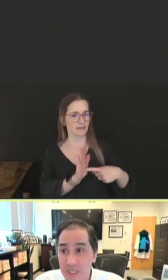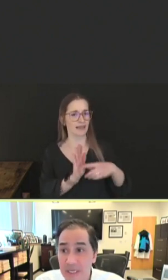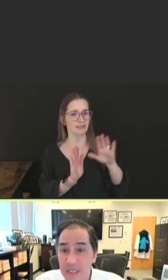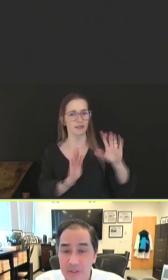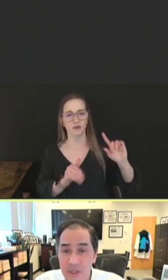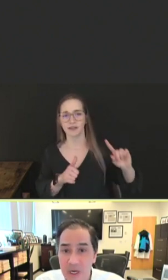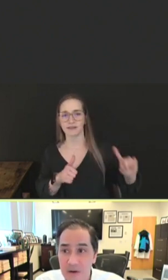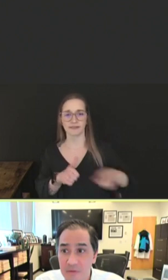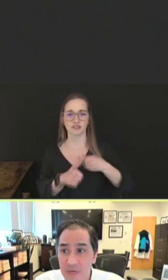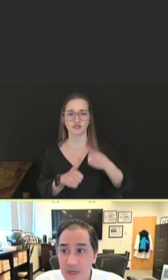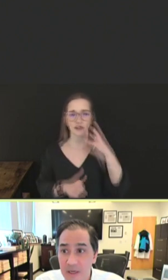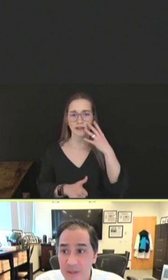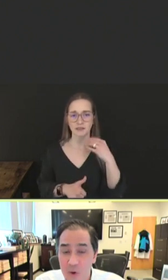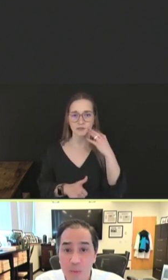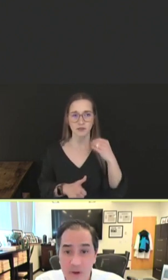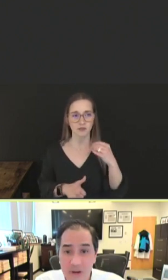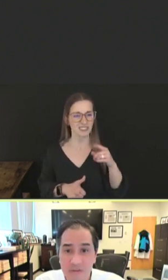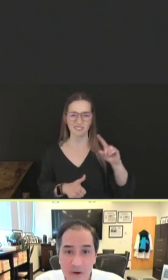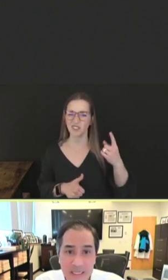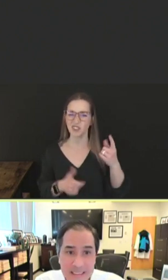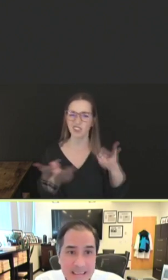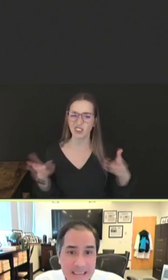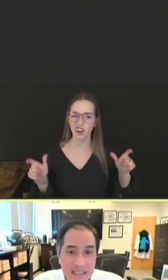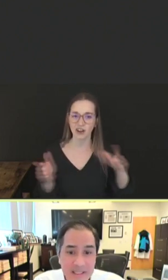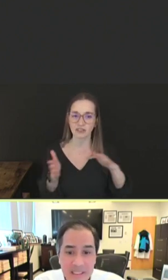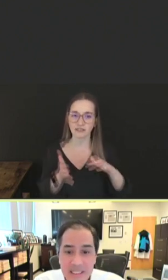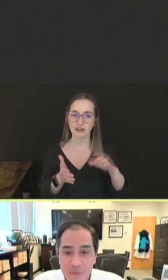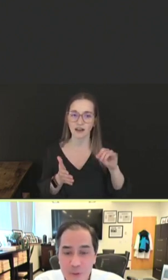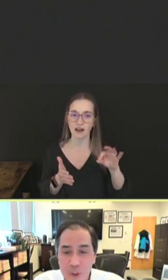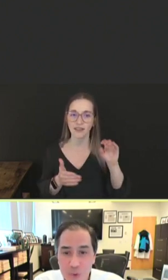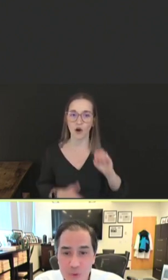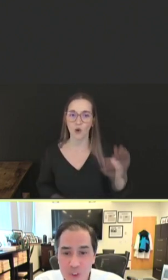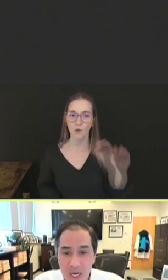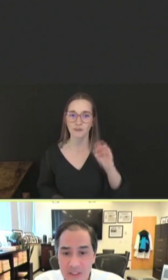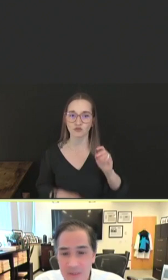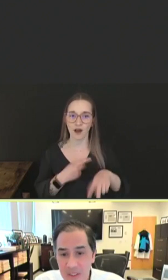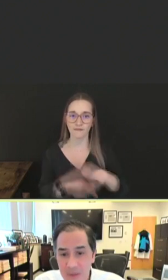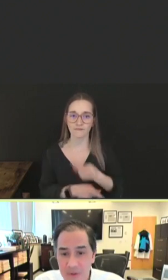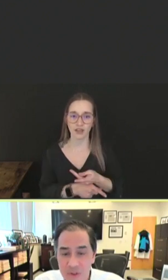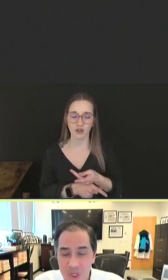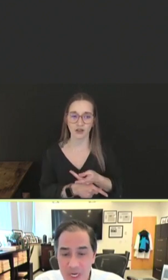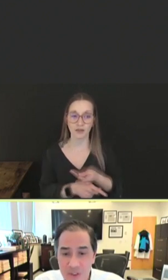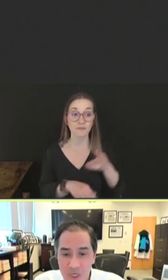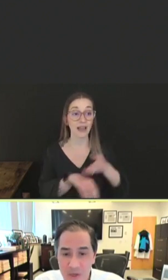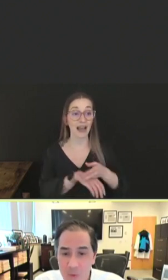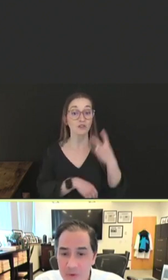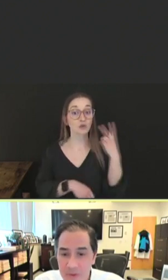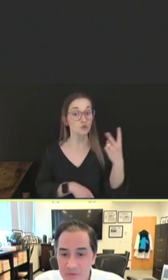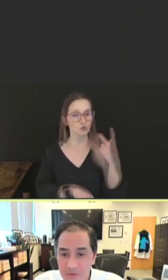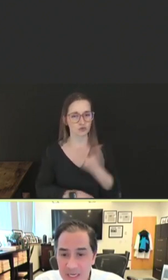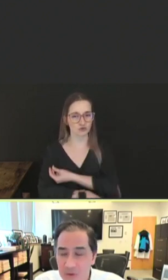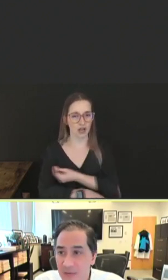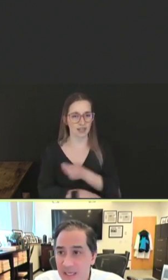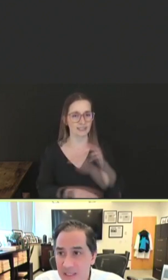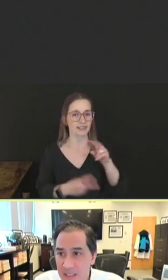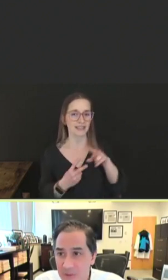studies of the Omicron variant. This is after two shots of either the J&J or the Pfizer vaccines.